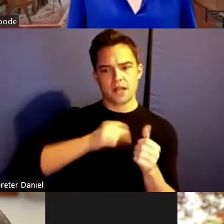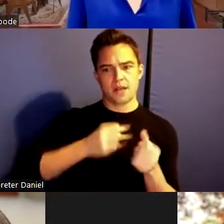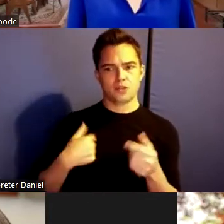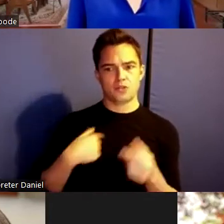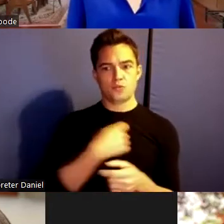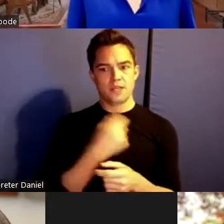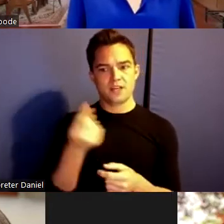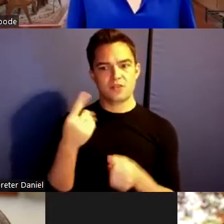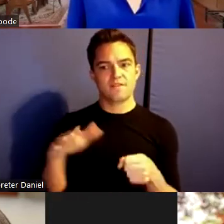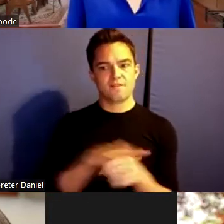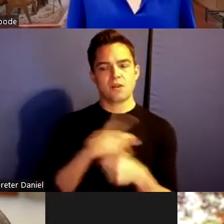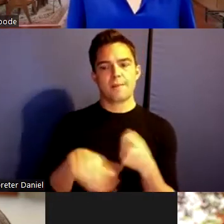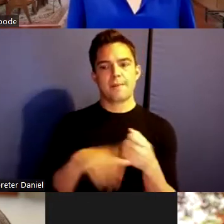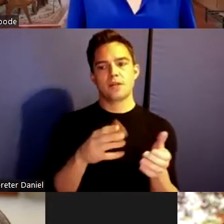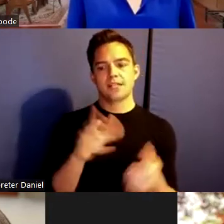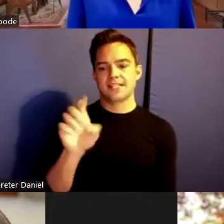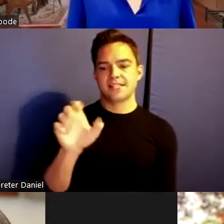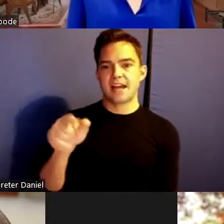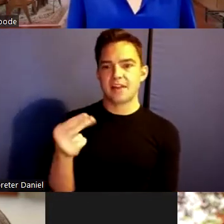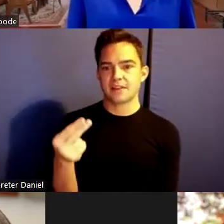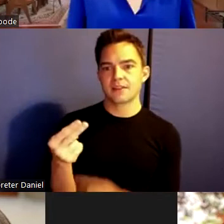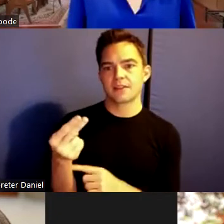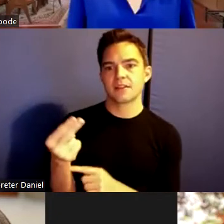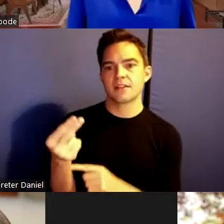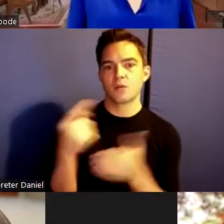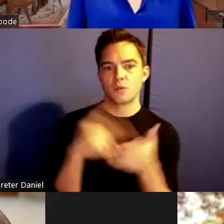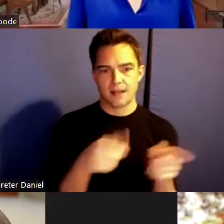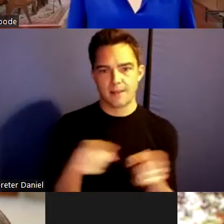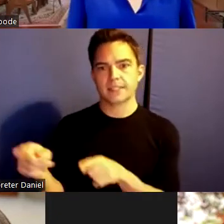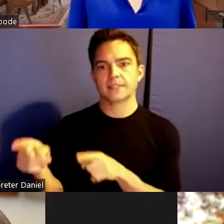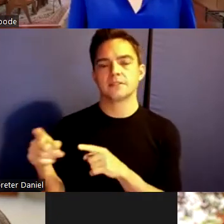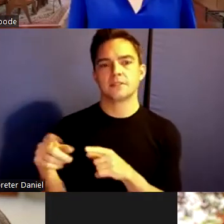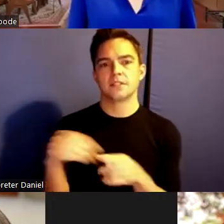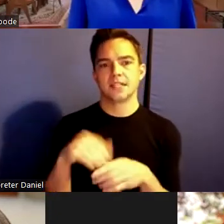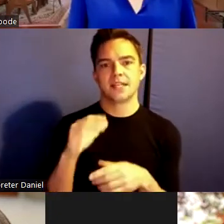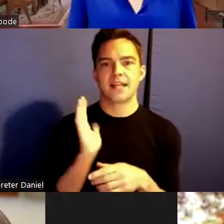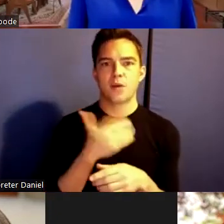fully about death? And what what's happening and our feelings about that. And if